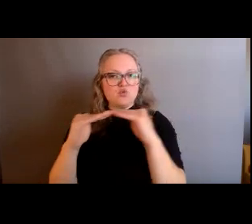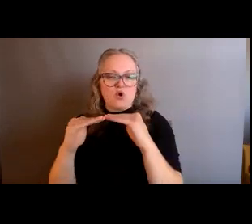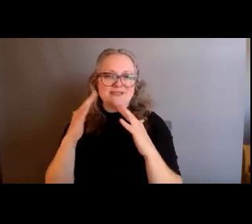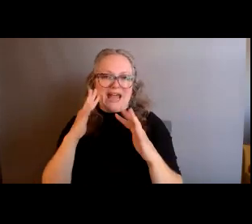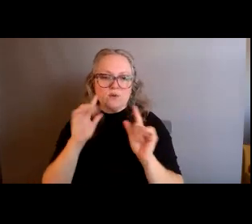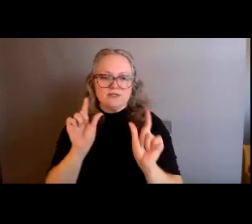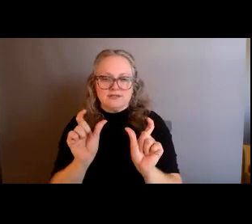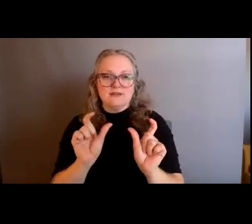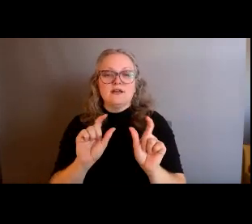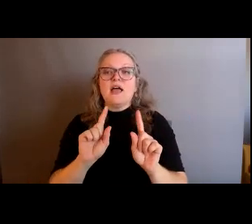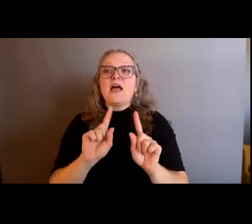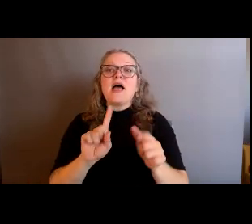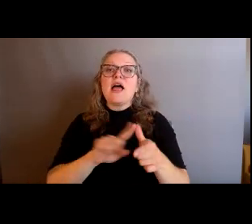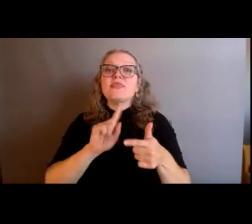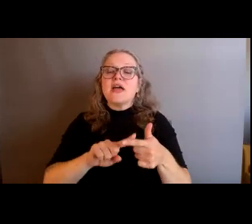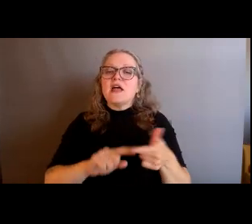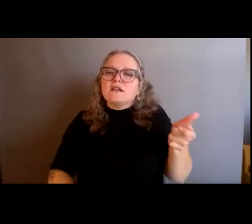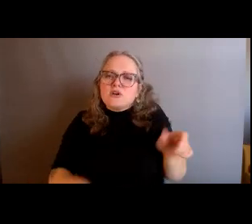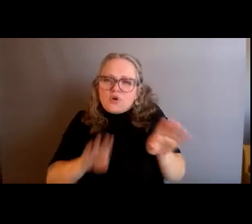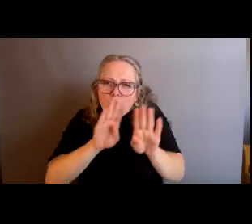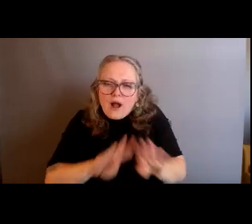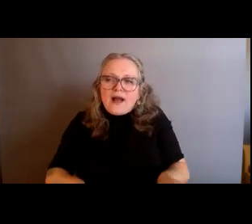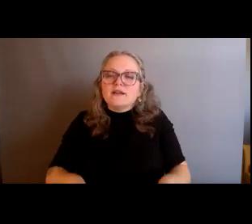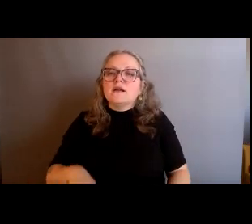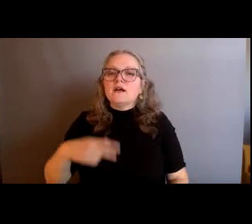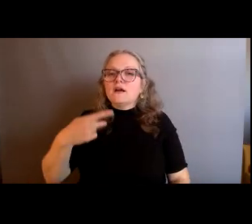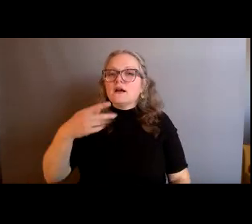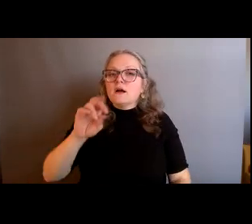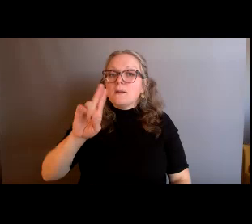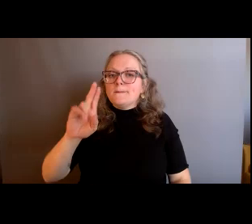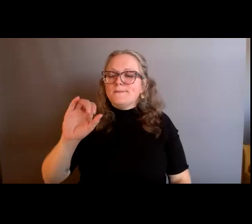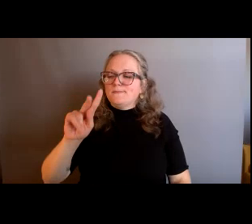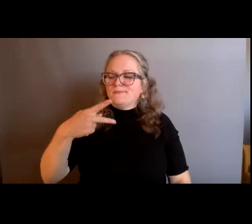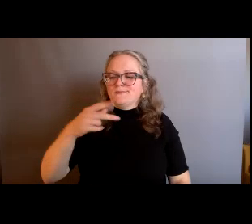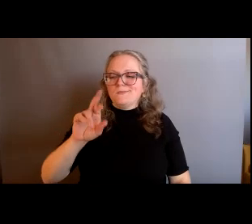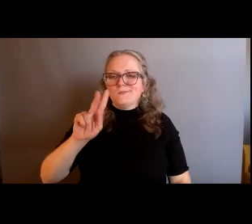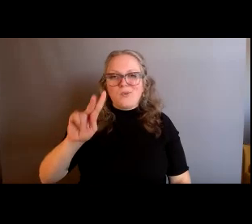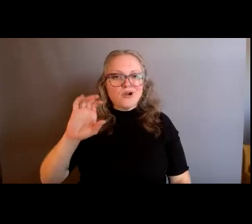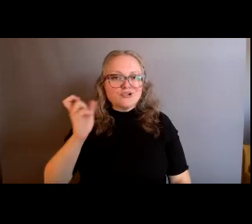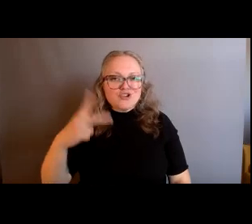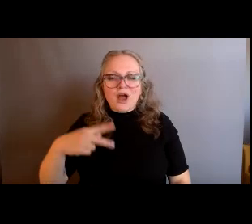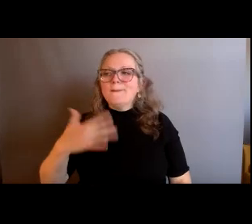Pork chop, birthday, sailboat and I get down to like 15 decibel and I'm going to write in there.